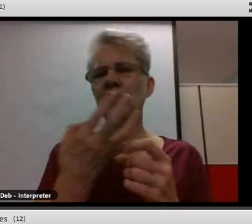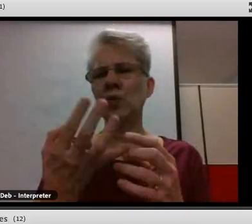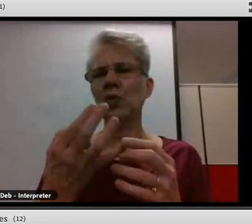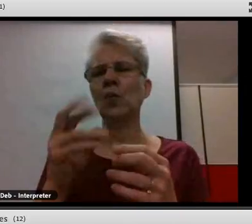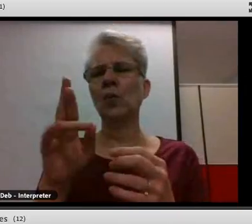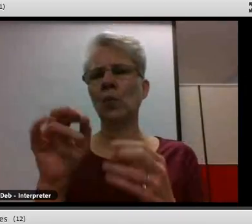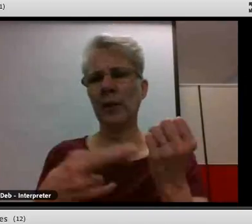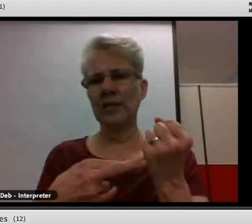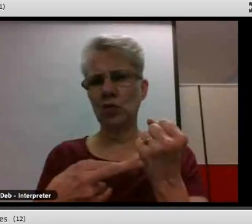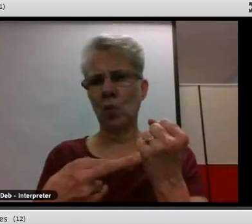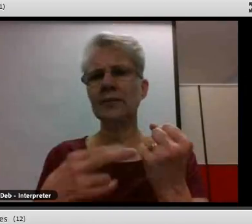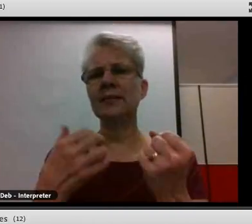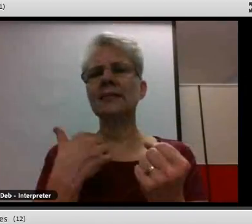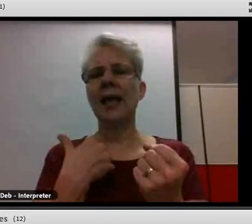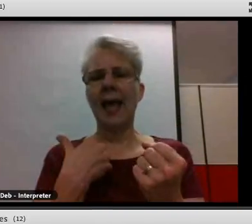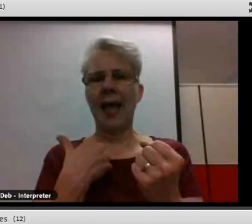Okay. Perfect, Elizabeth.